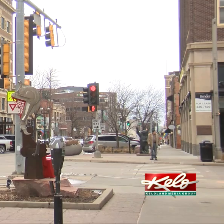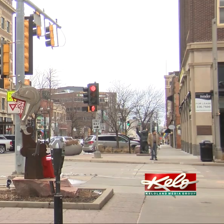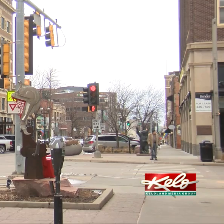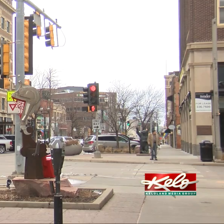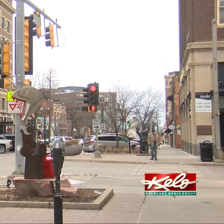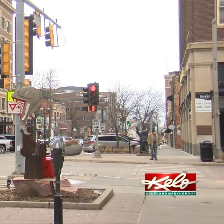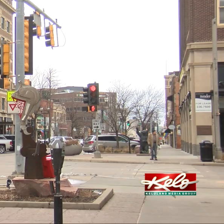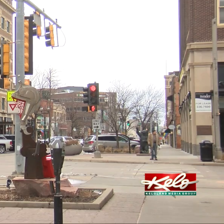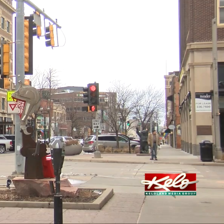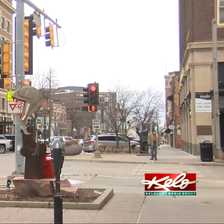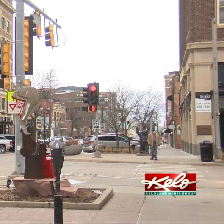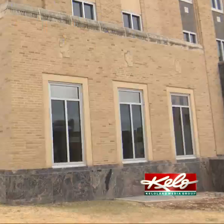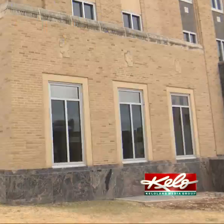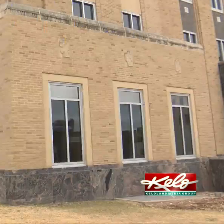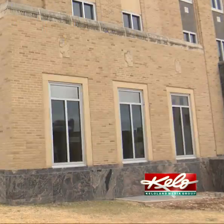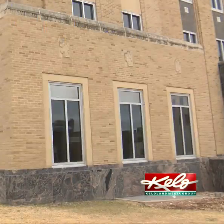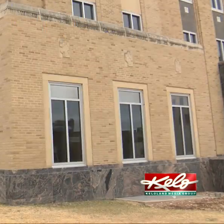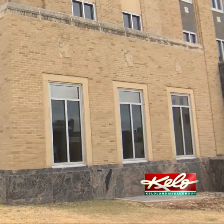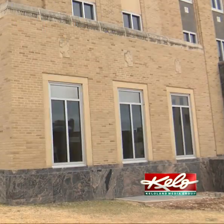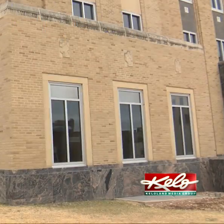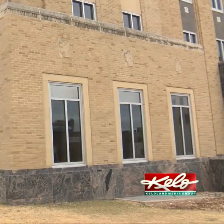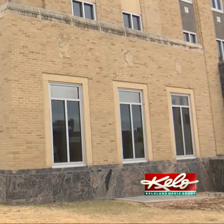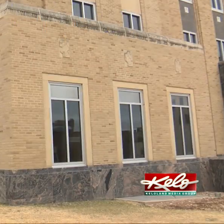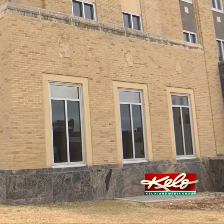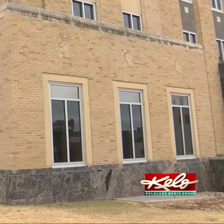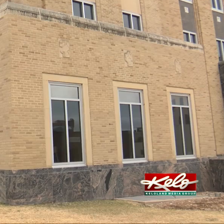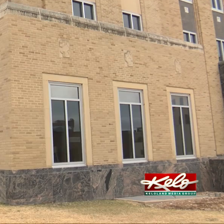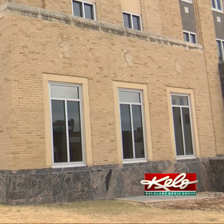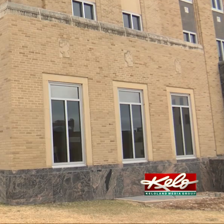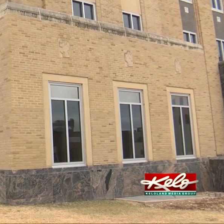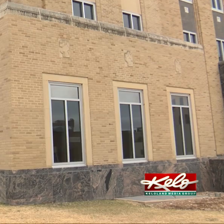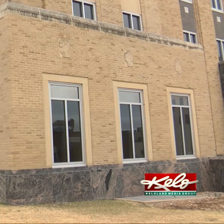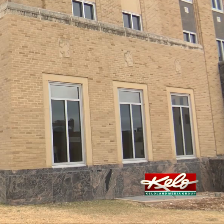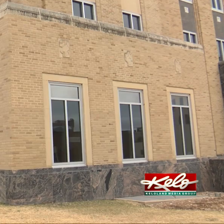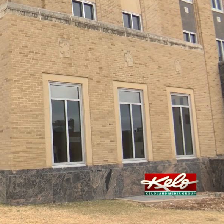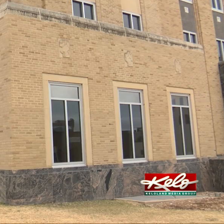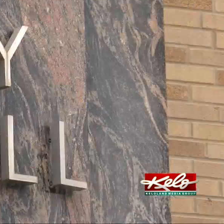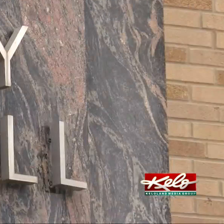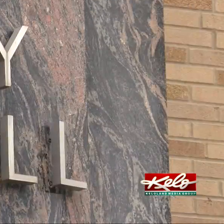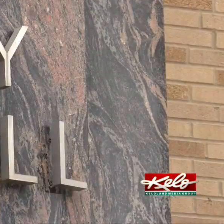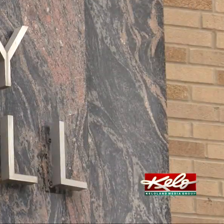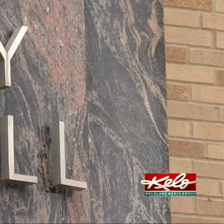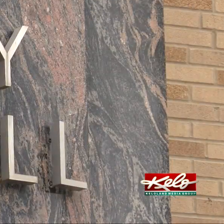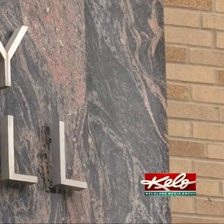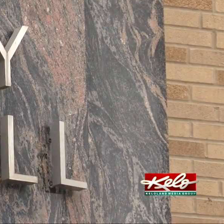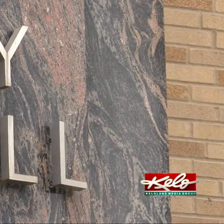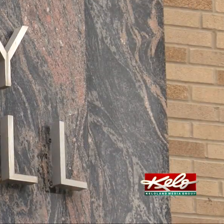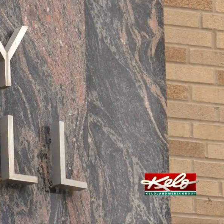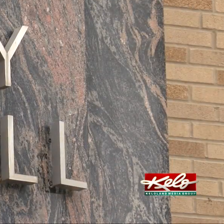FUNDING, TENHAKEN SAYS THE RESPONSE HAS FLAT-LINED AS OTHERS ADJUST TO THE CHANGING ECONOMY, BUT SAYS ANY HELP IS WELCOMED.